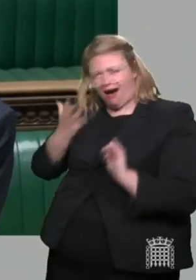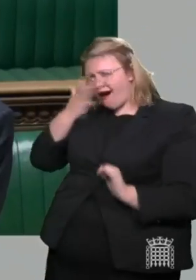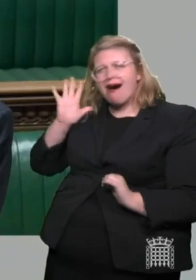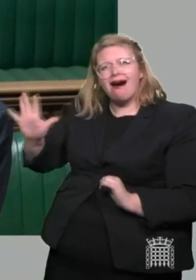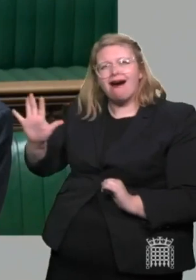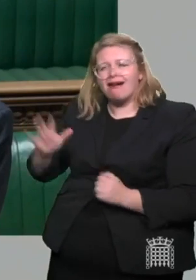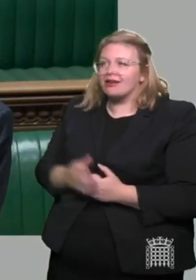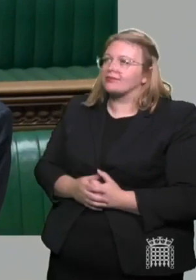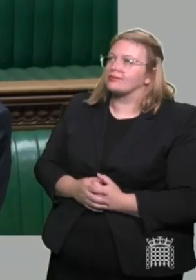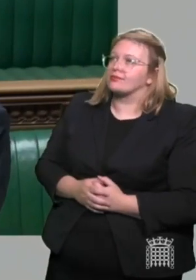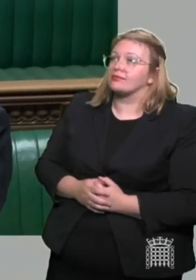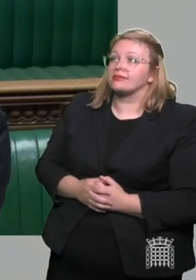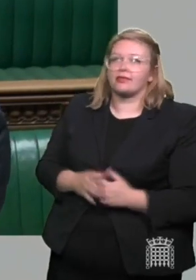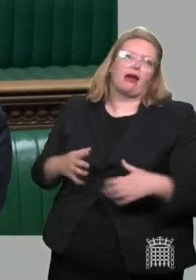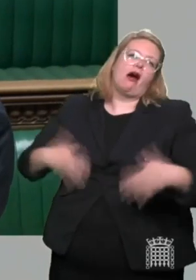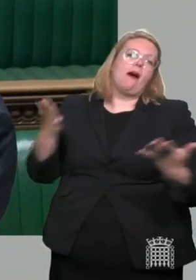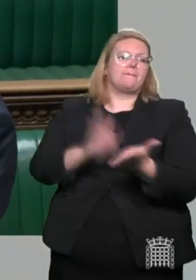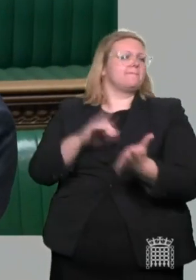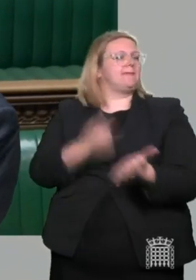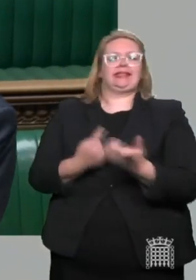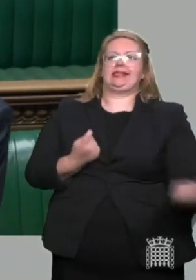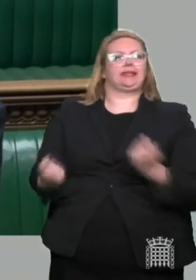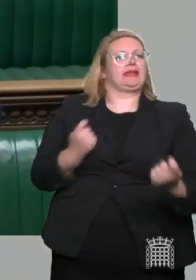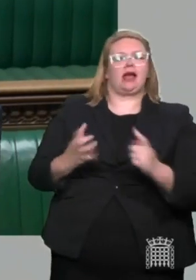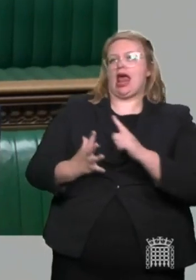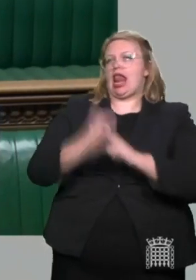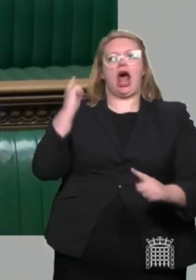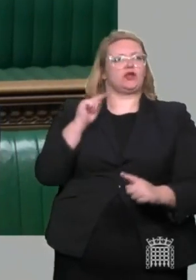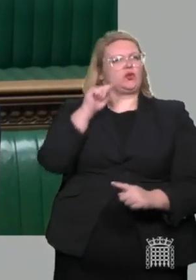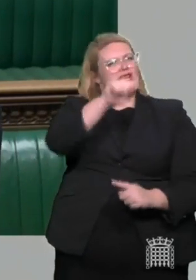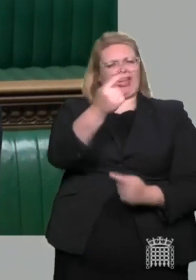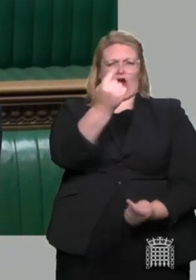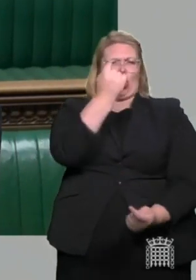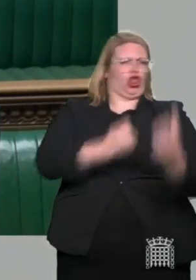talking to James Dyson about ventilators, when we are now sending ventilators to help the people